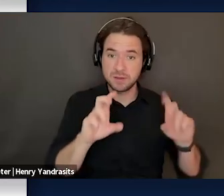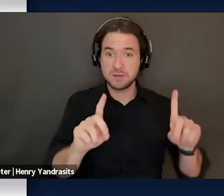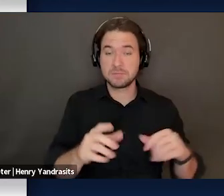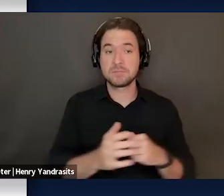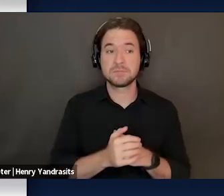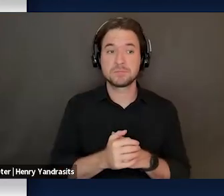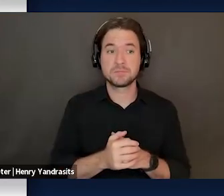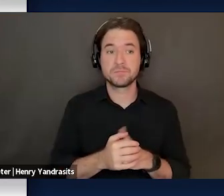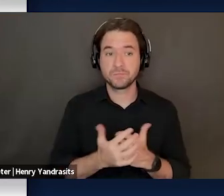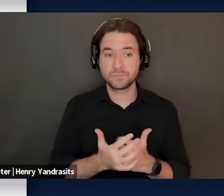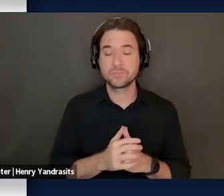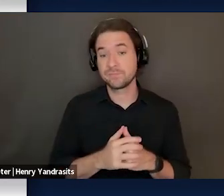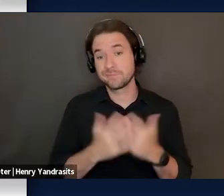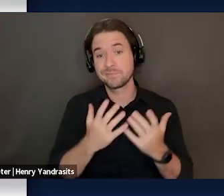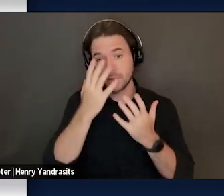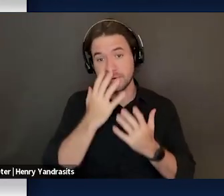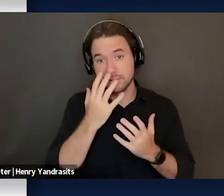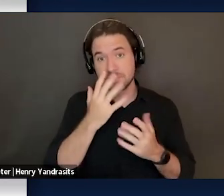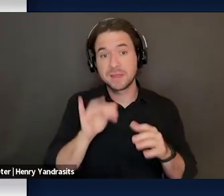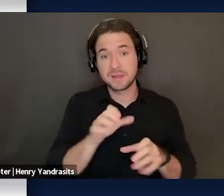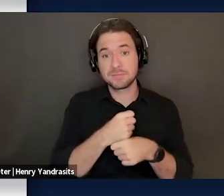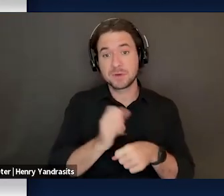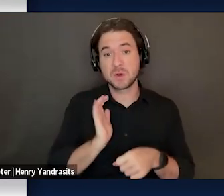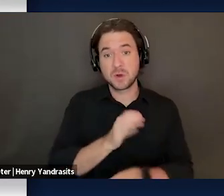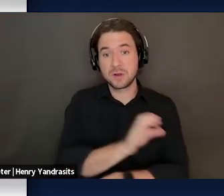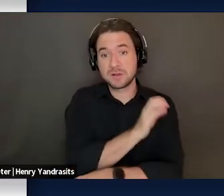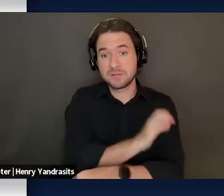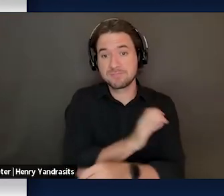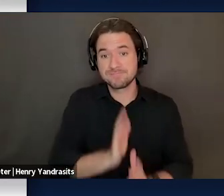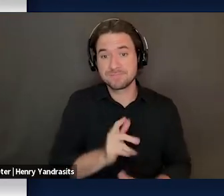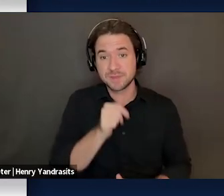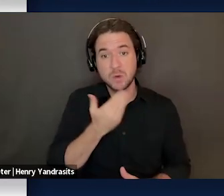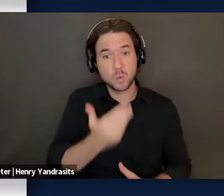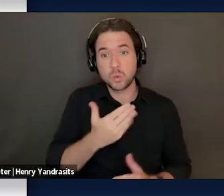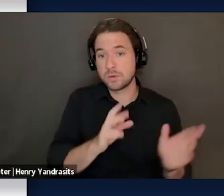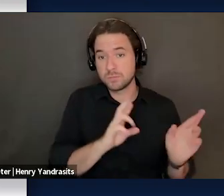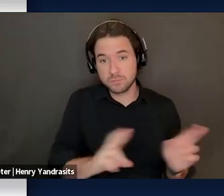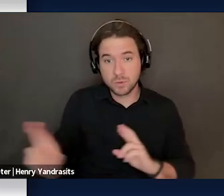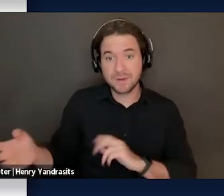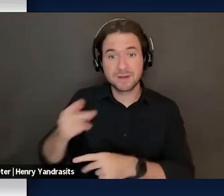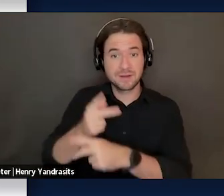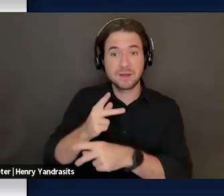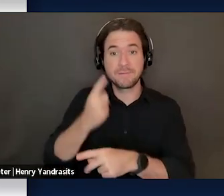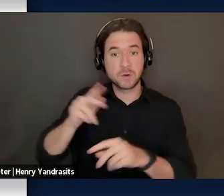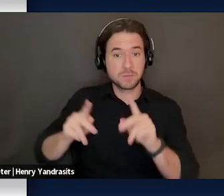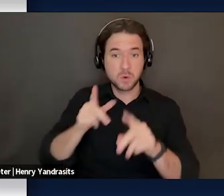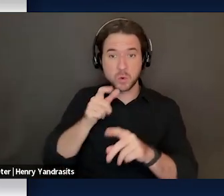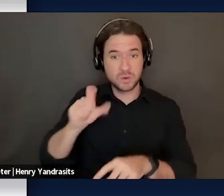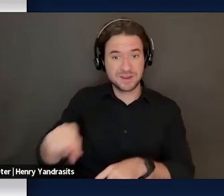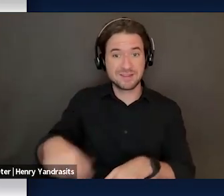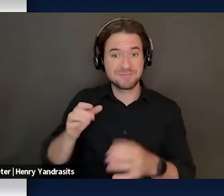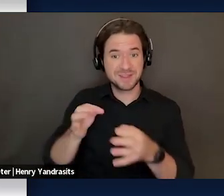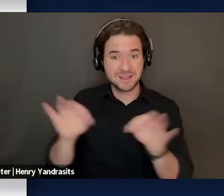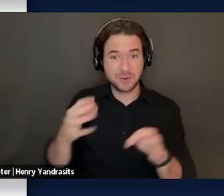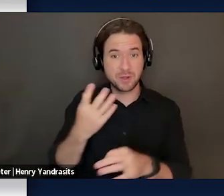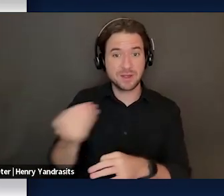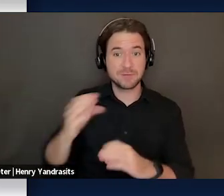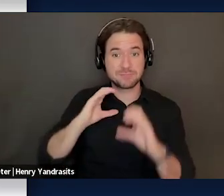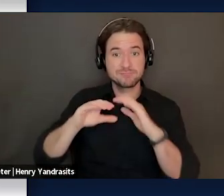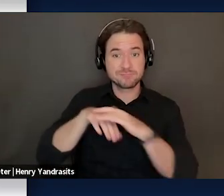And this has, um, unfortunately made our clinicians ill-prepared to care for individuals who need language and communication access.